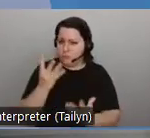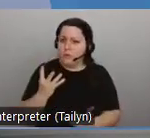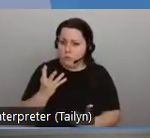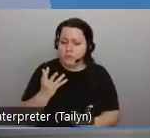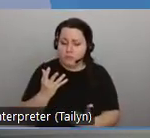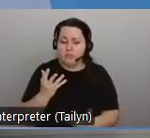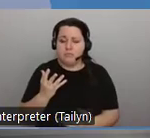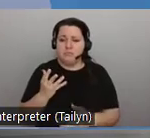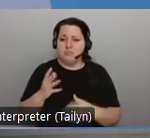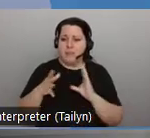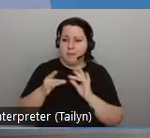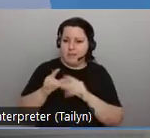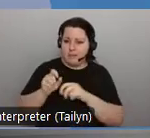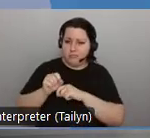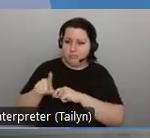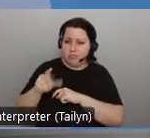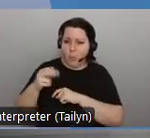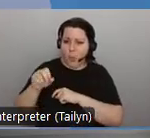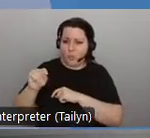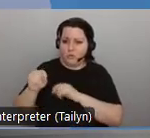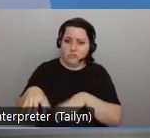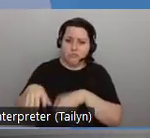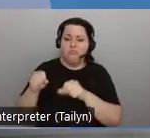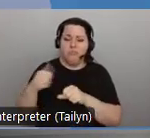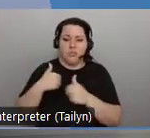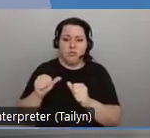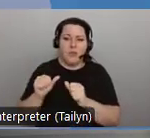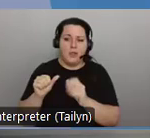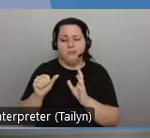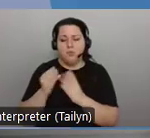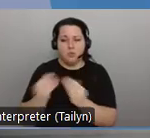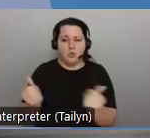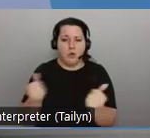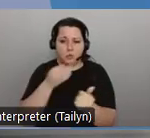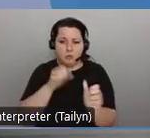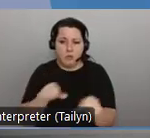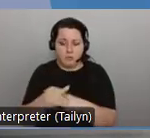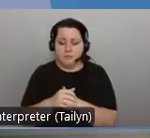for whatever reason you cannot see the interpreter please let us know,